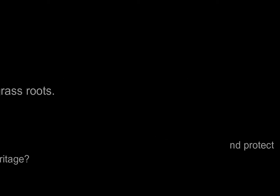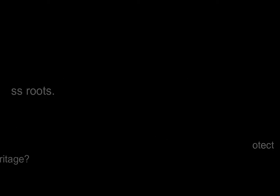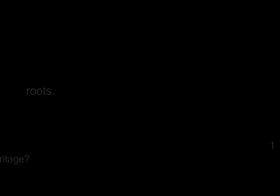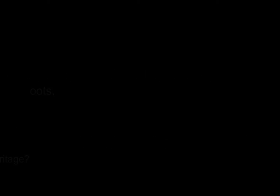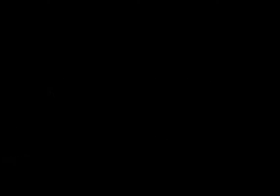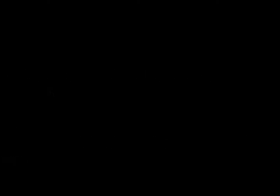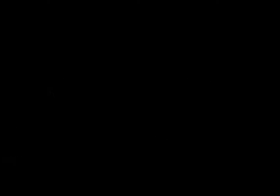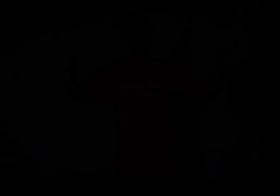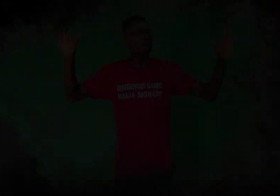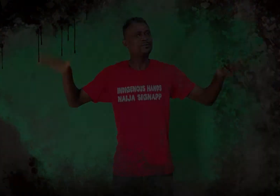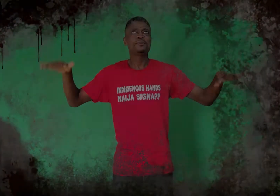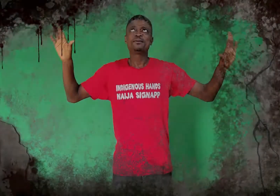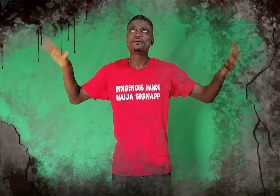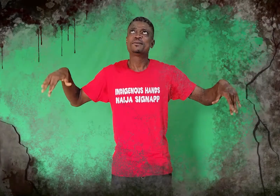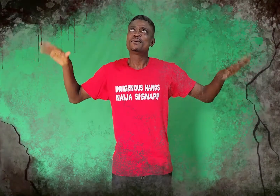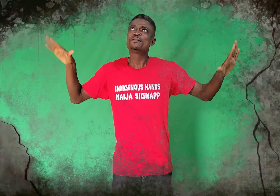and of course protects its heritage